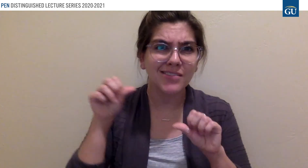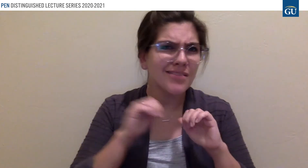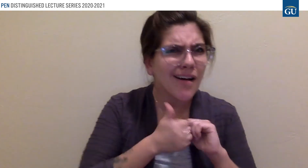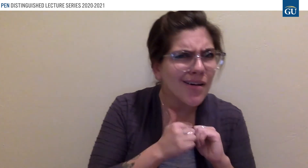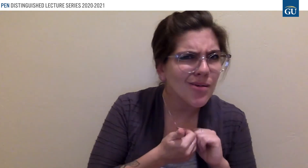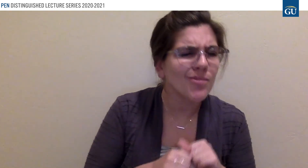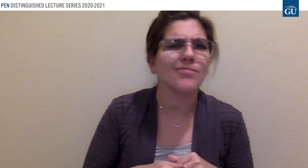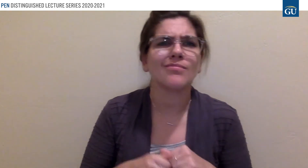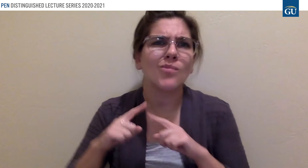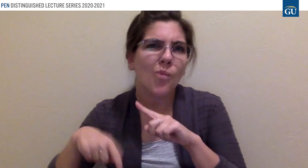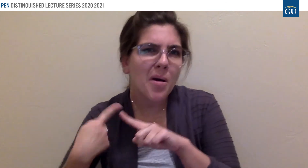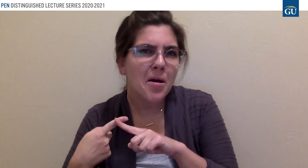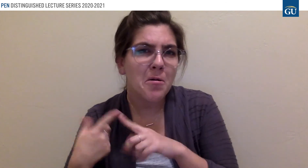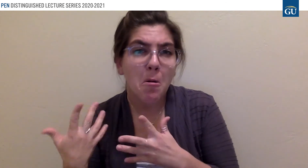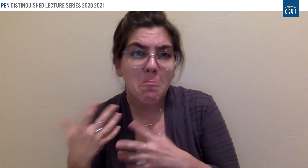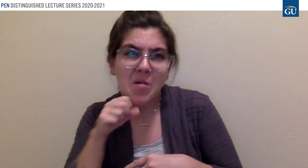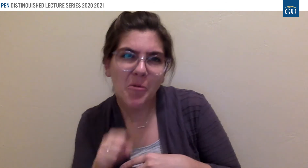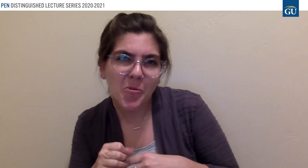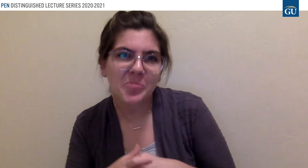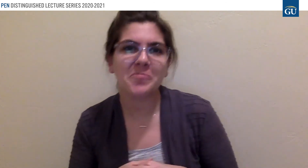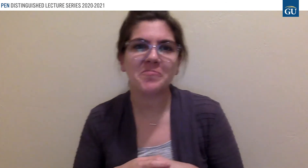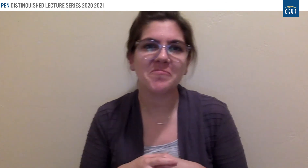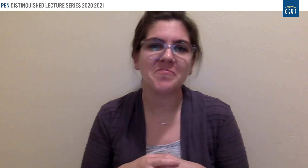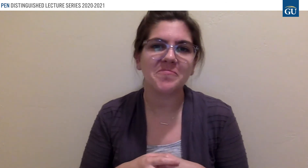How did you go into science? when? what age?